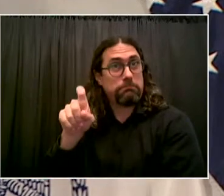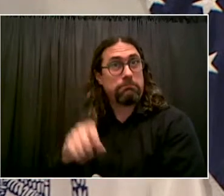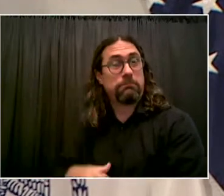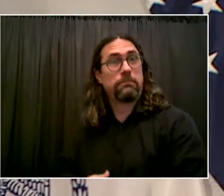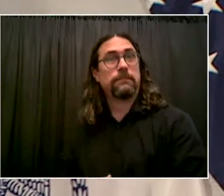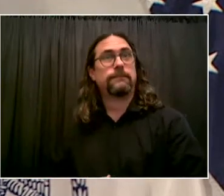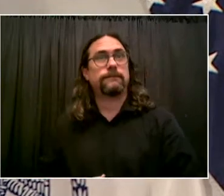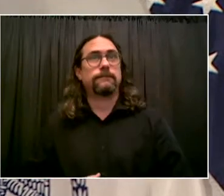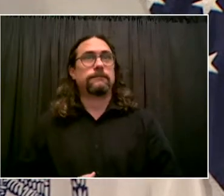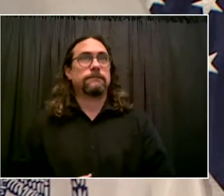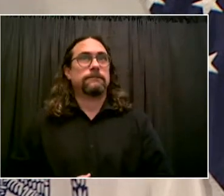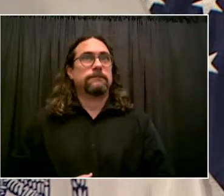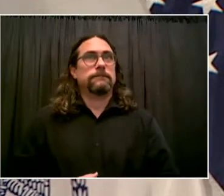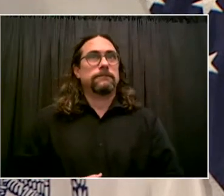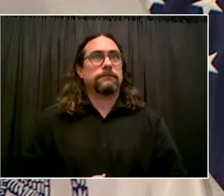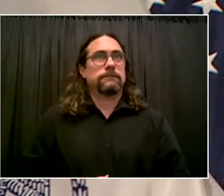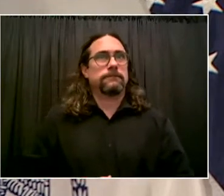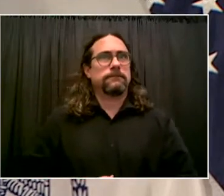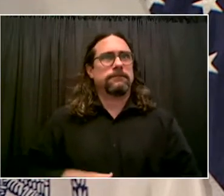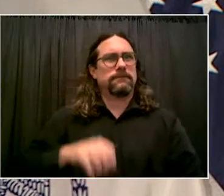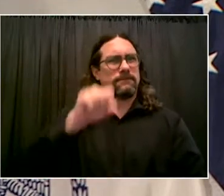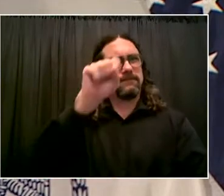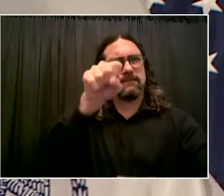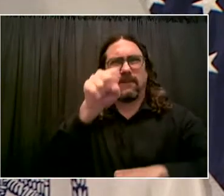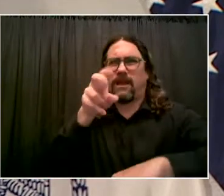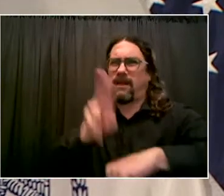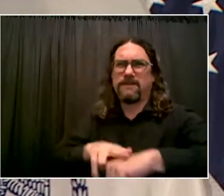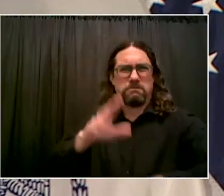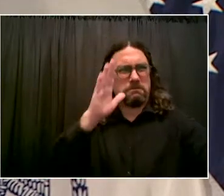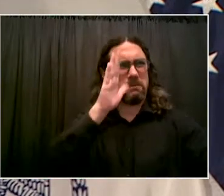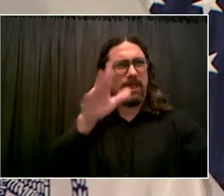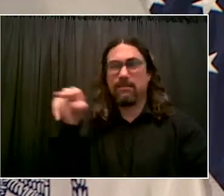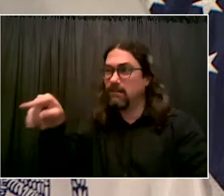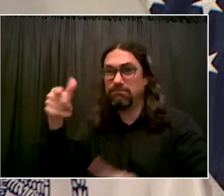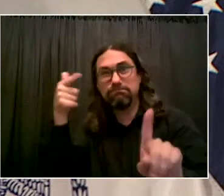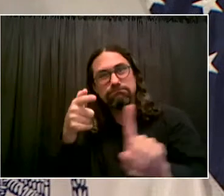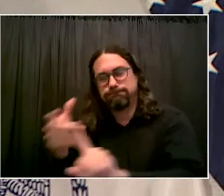WANT TO GIVE THEM FULL CREDIT HERE. WHEN WE SEE A HORRIBLE TRAGEDY